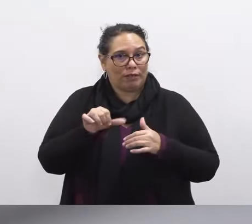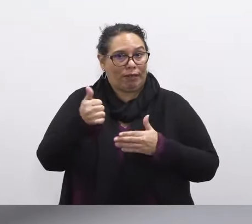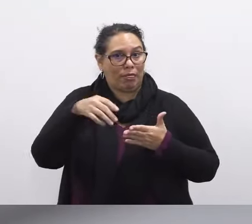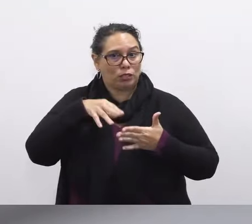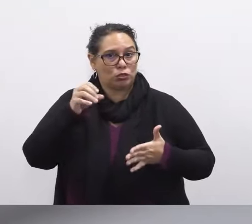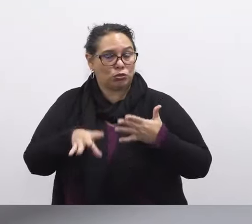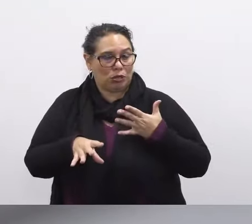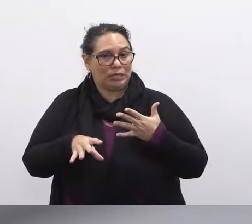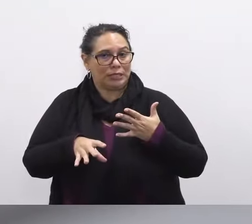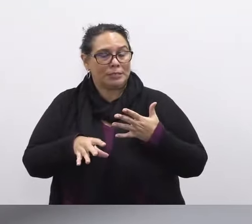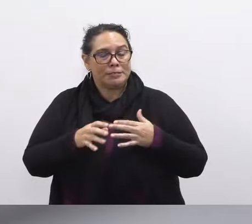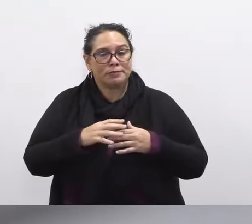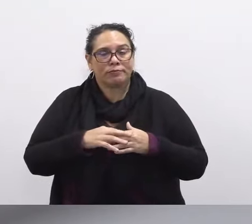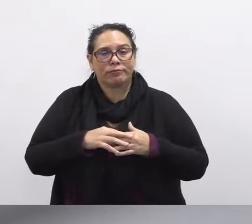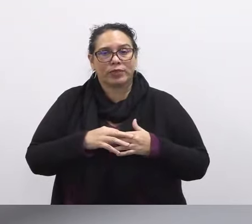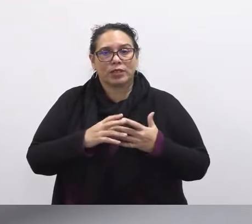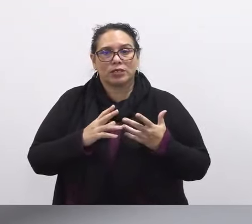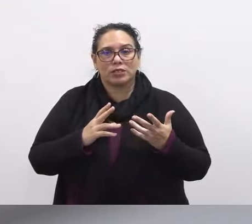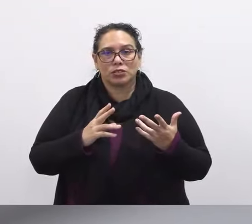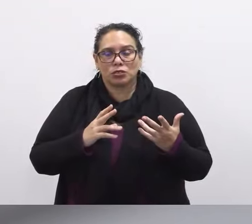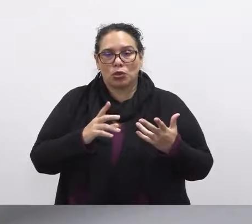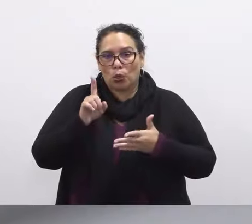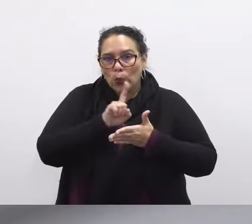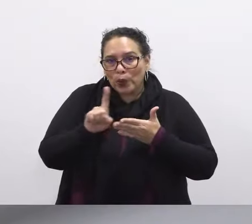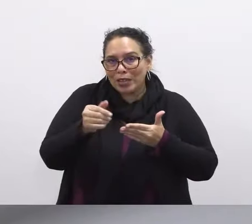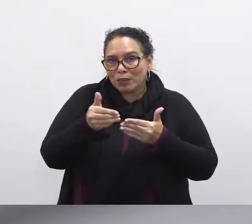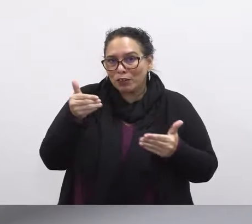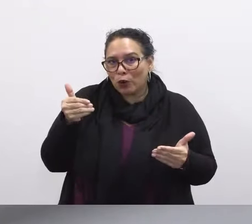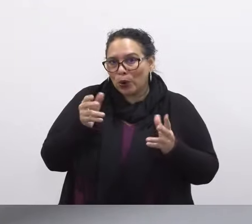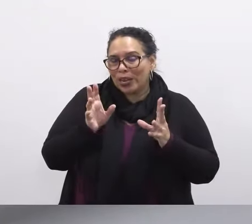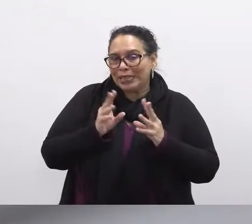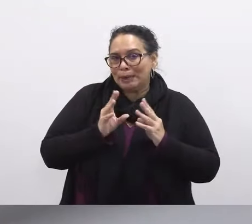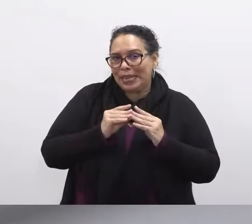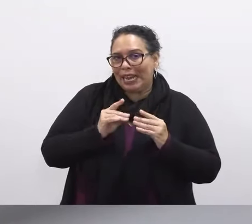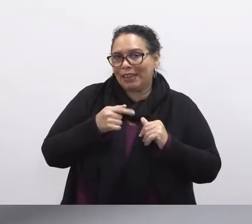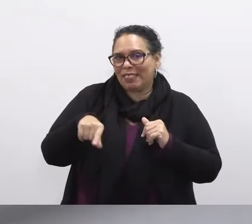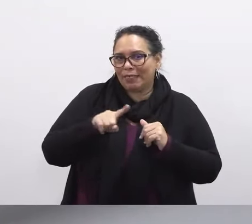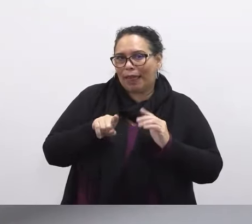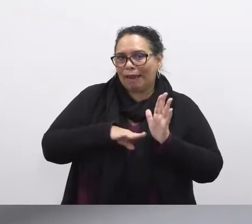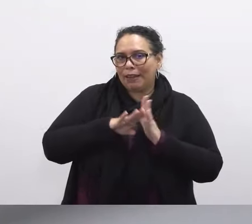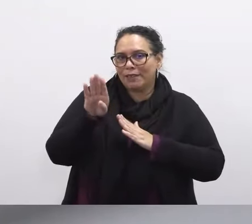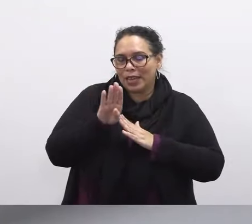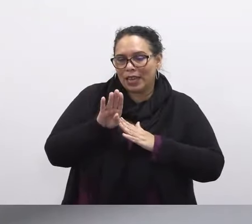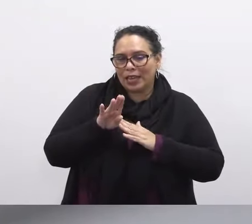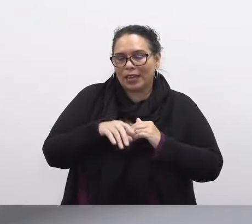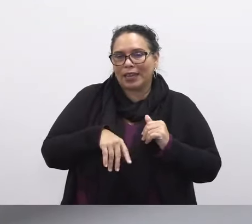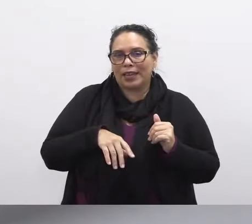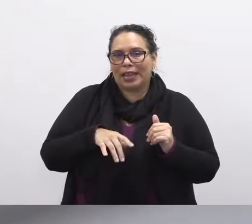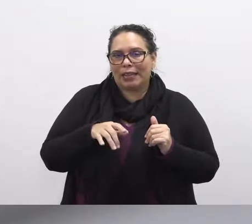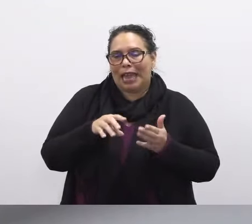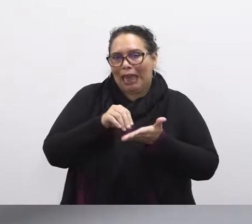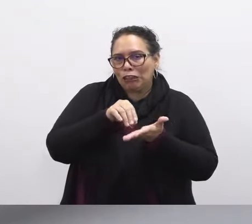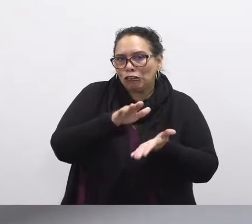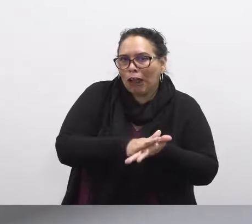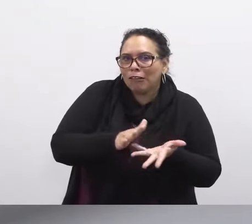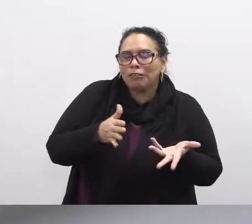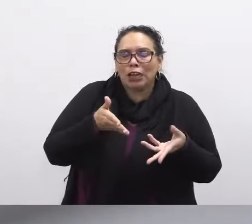out of schools, and so the week prior in our meeting, they developed an infographic and some ways of encouraging other students